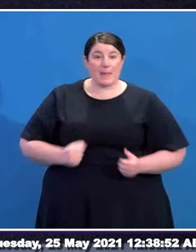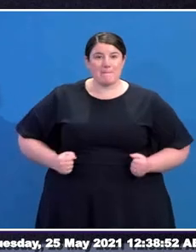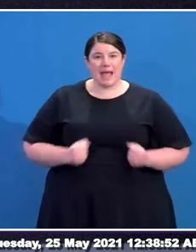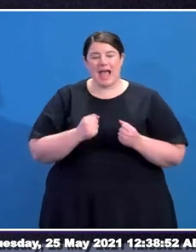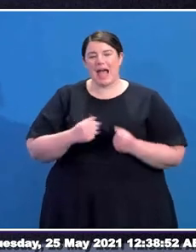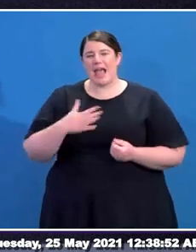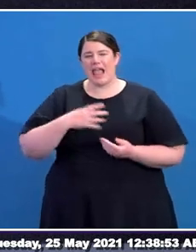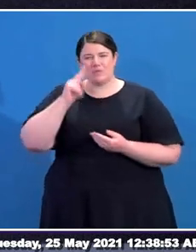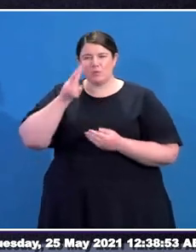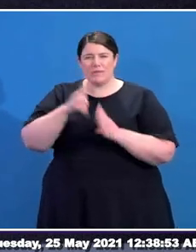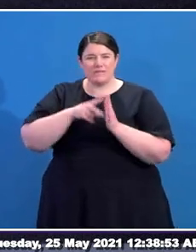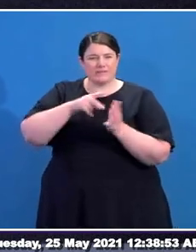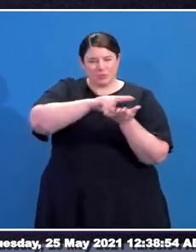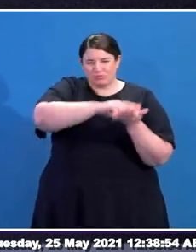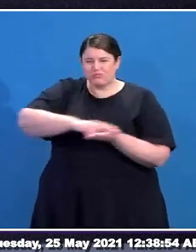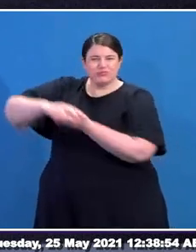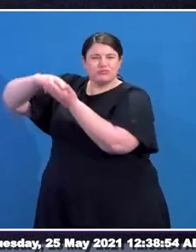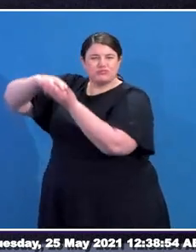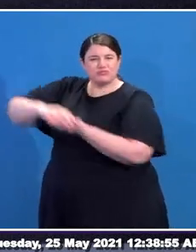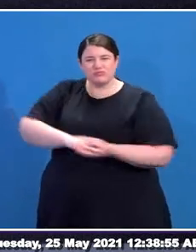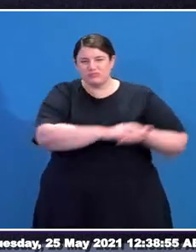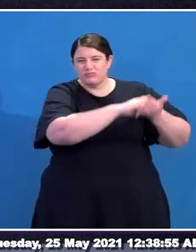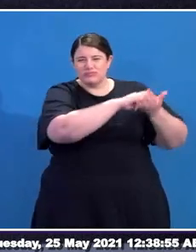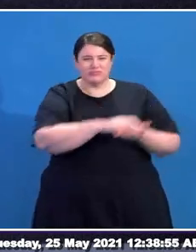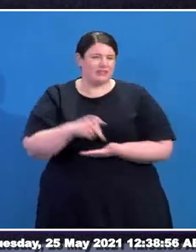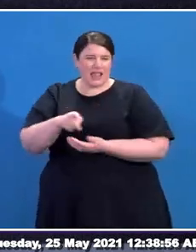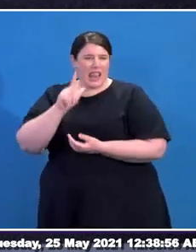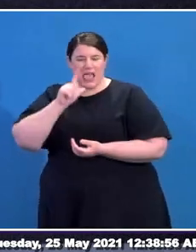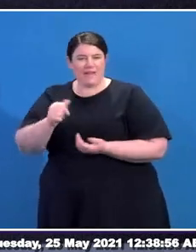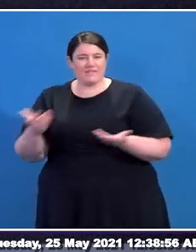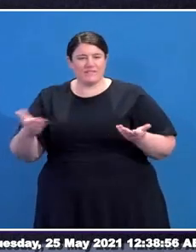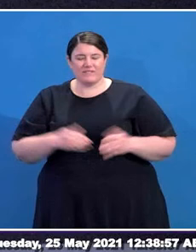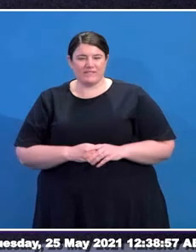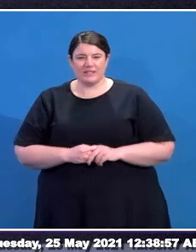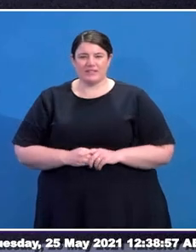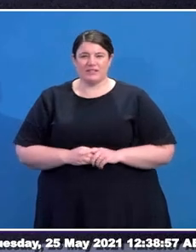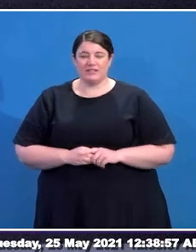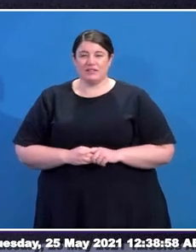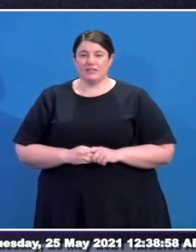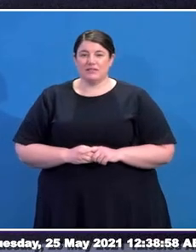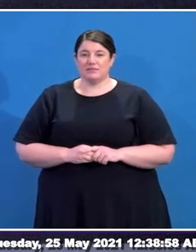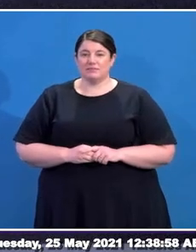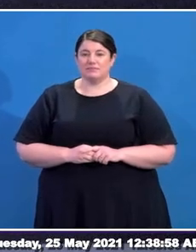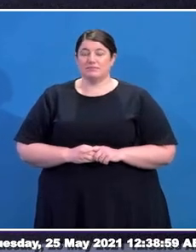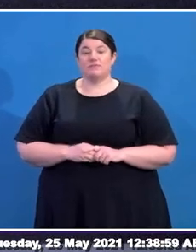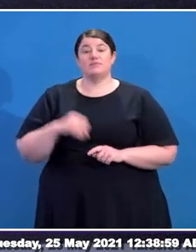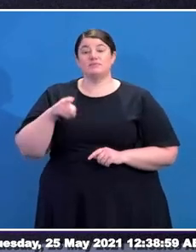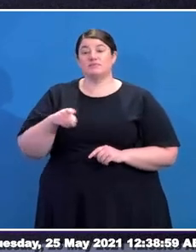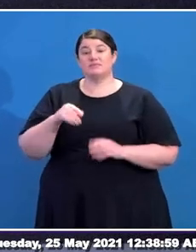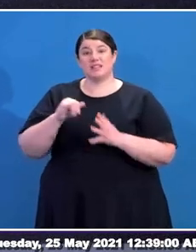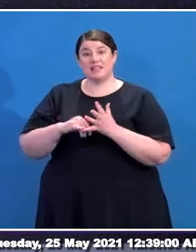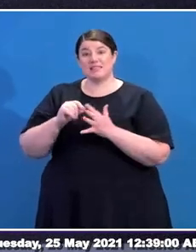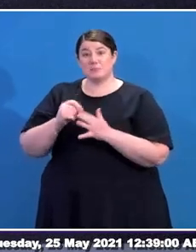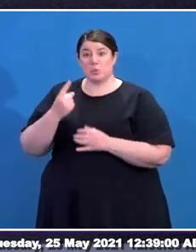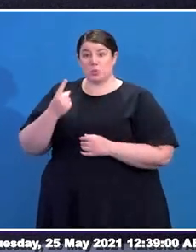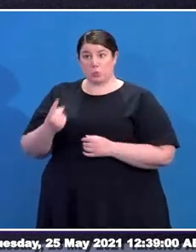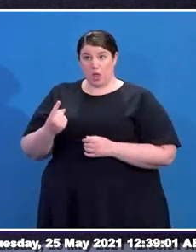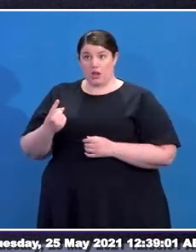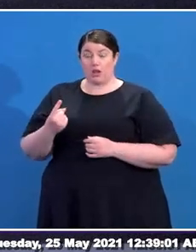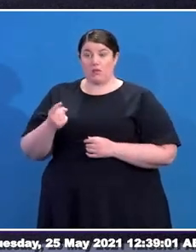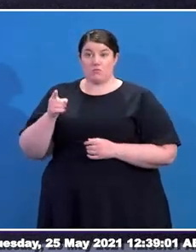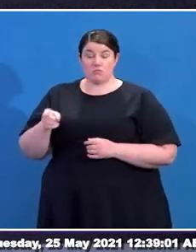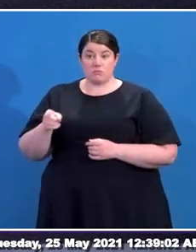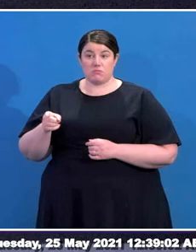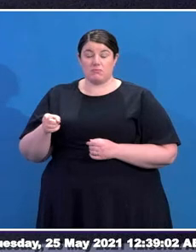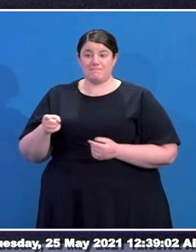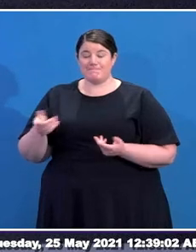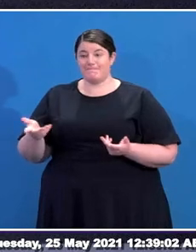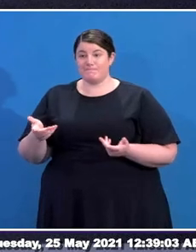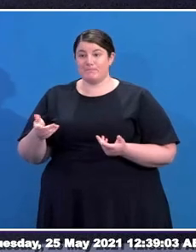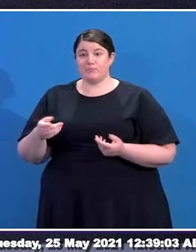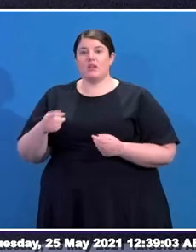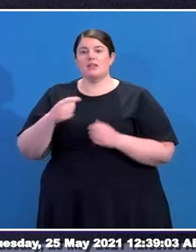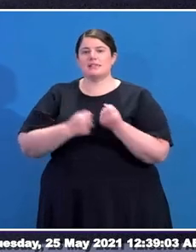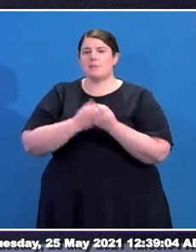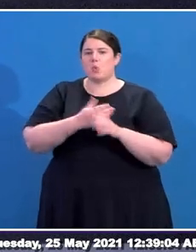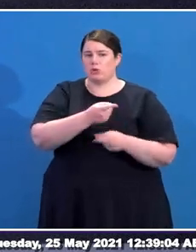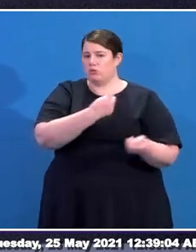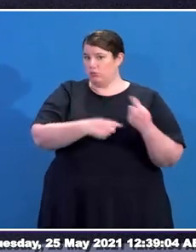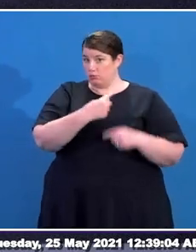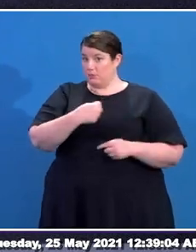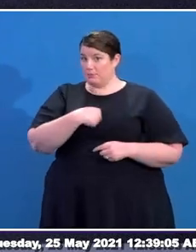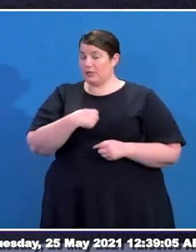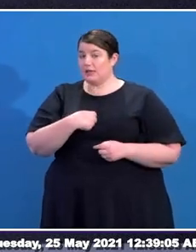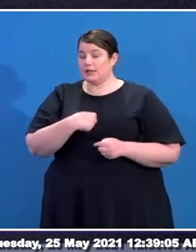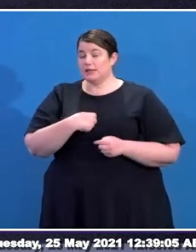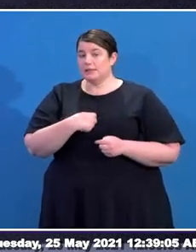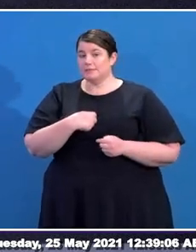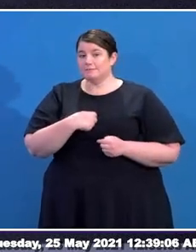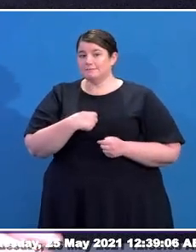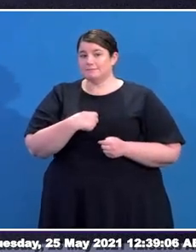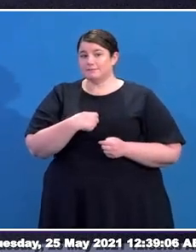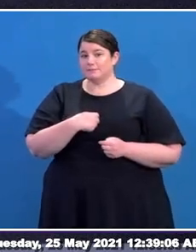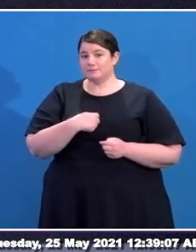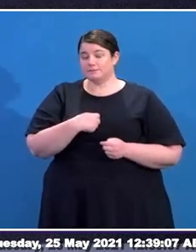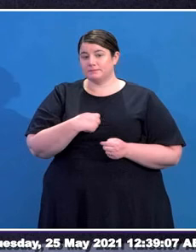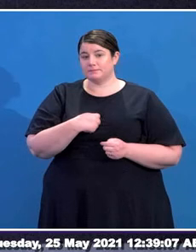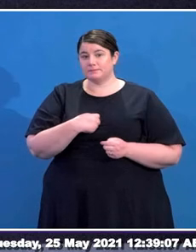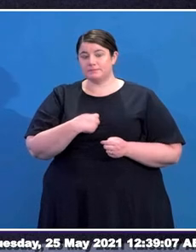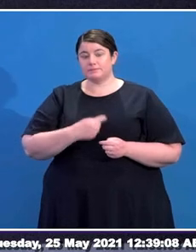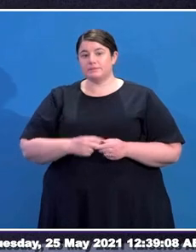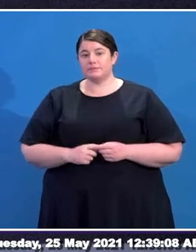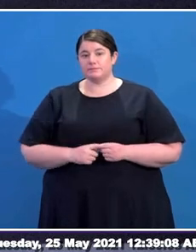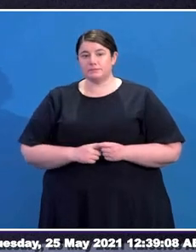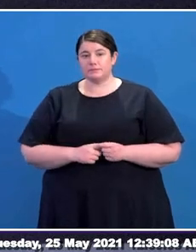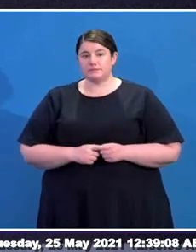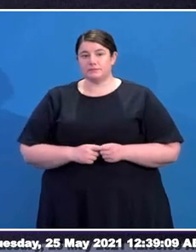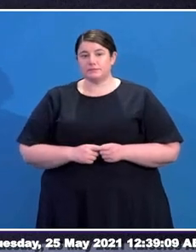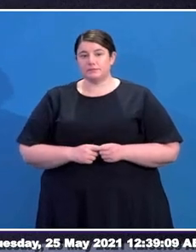And so SP1, I was told by a care worker that after the revelation about the